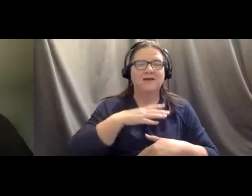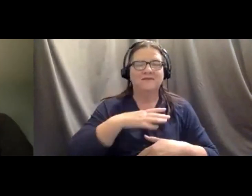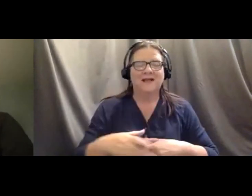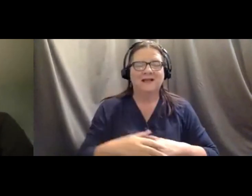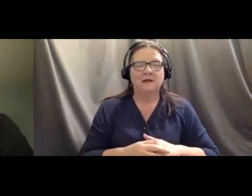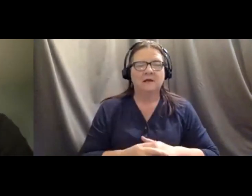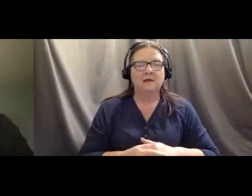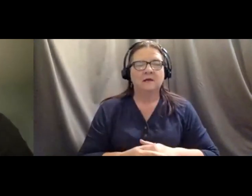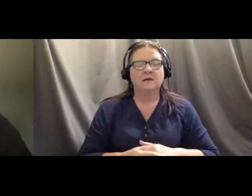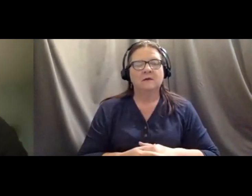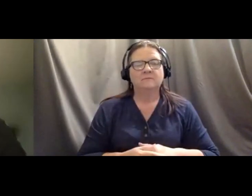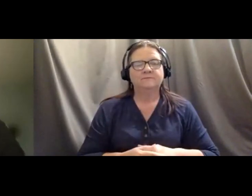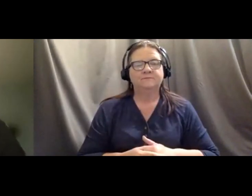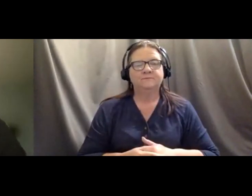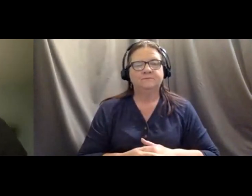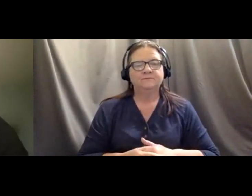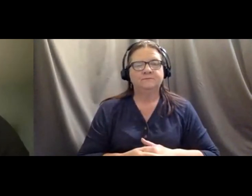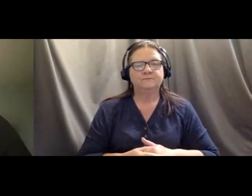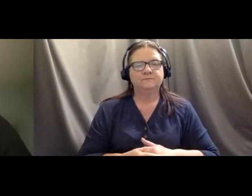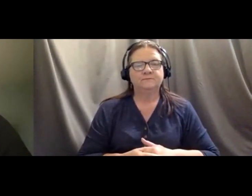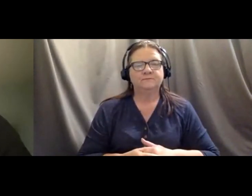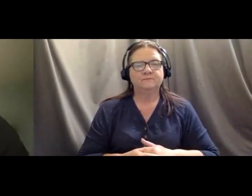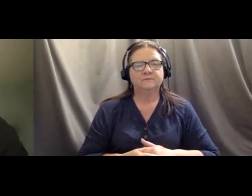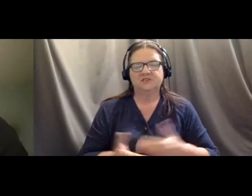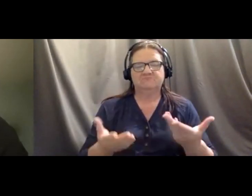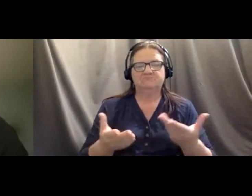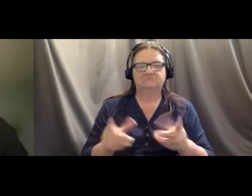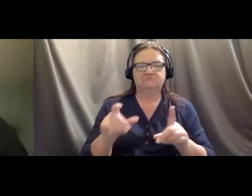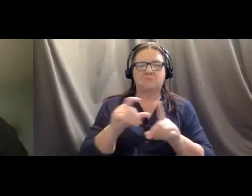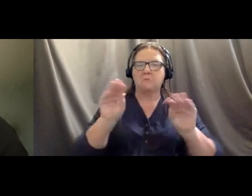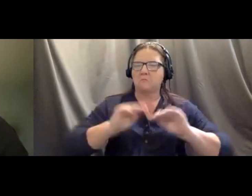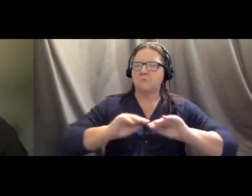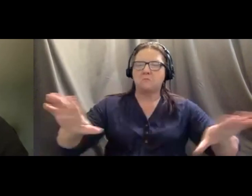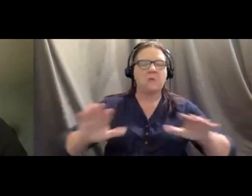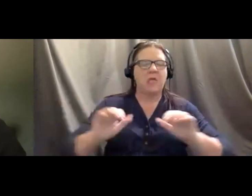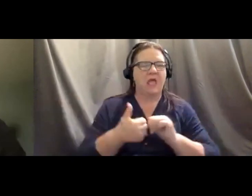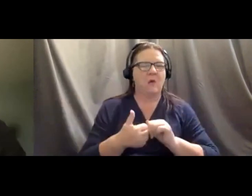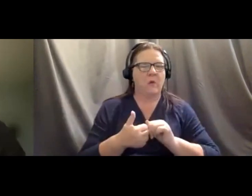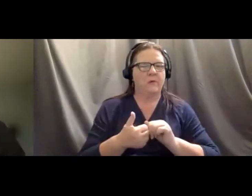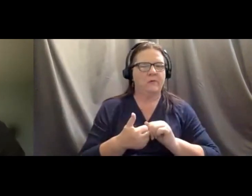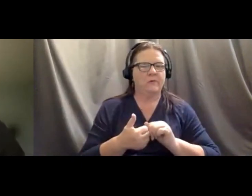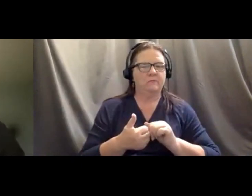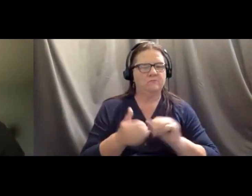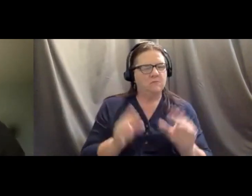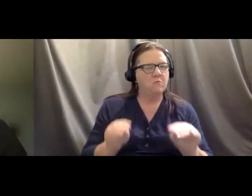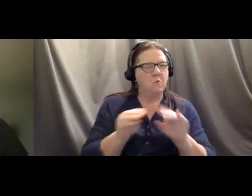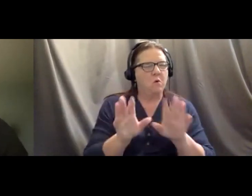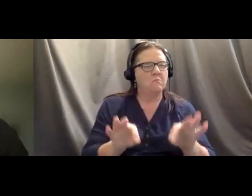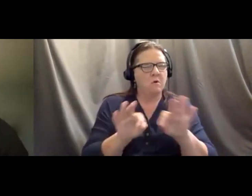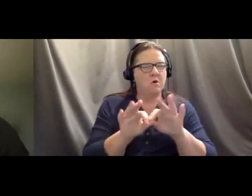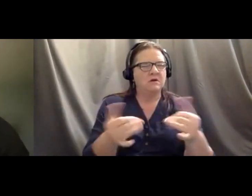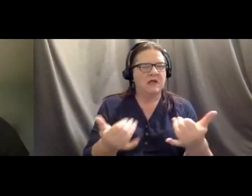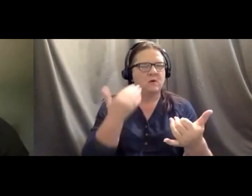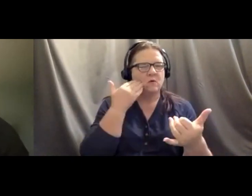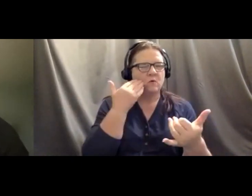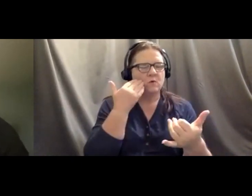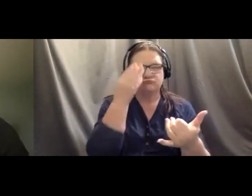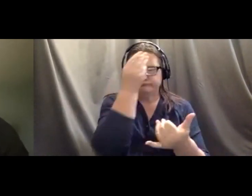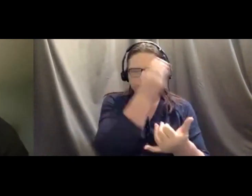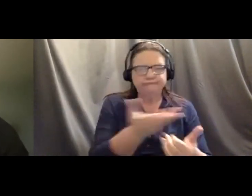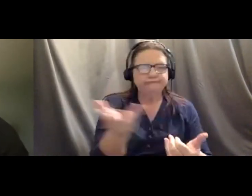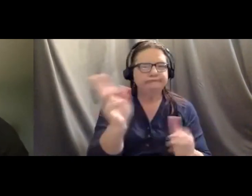Yeah, just getting the word out seems to be more important.